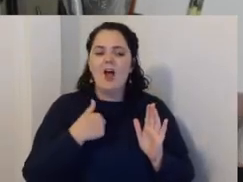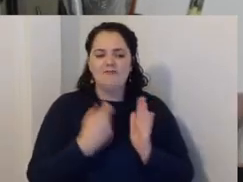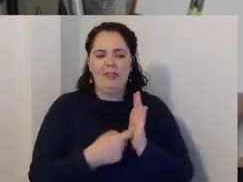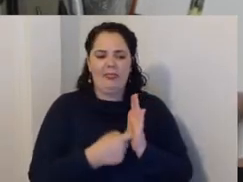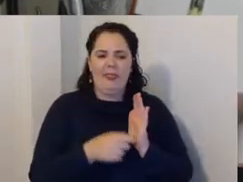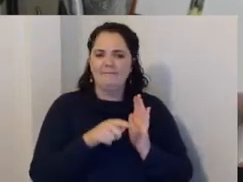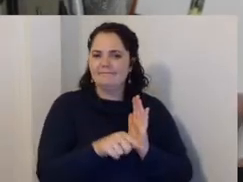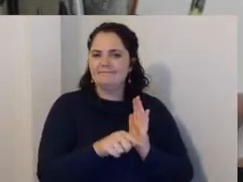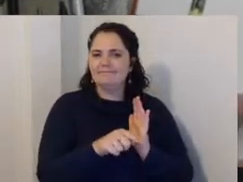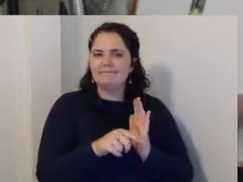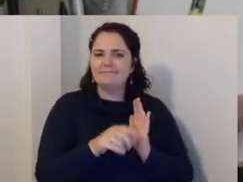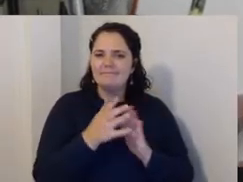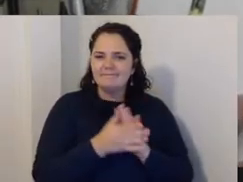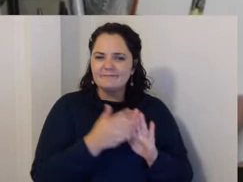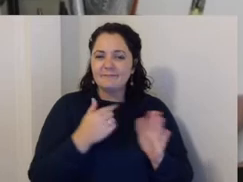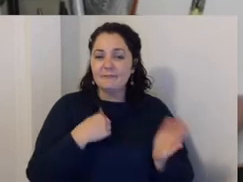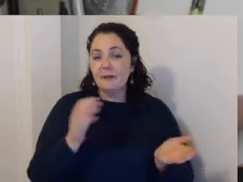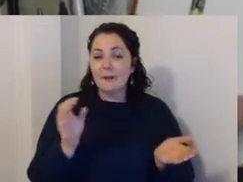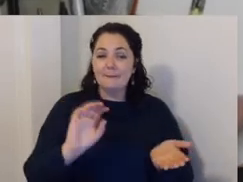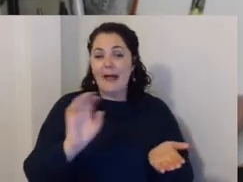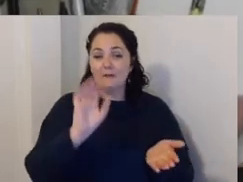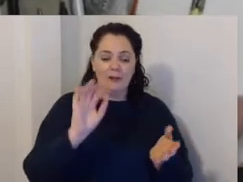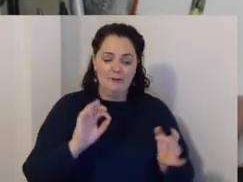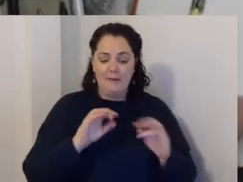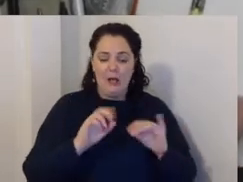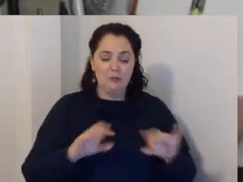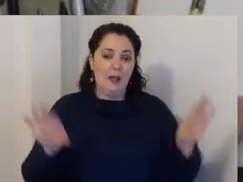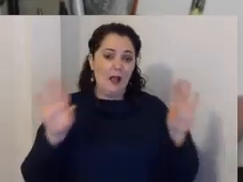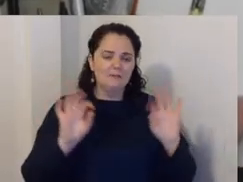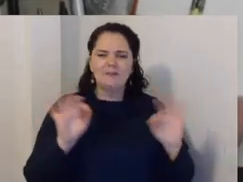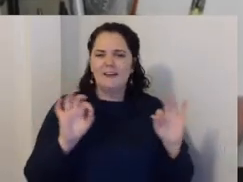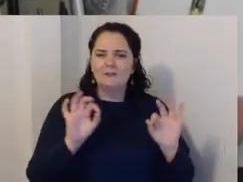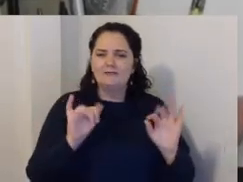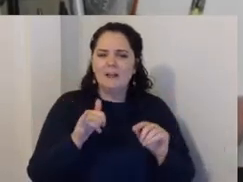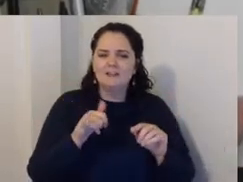then you're not having you're not throwing a lot of powder up and around either. Now once you have